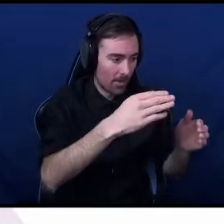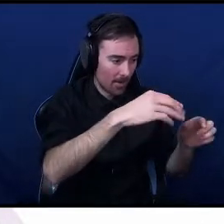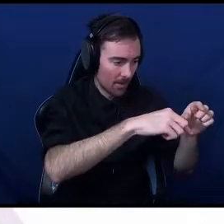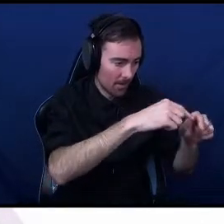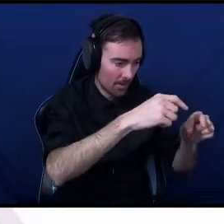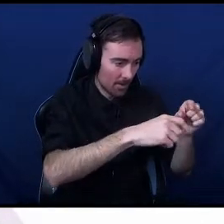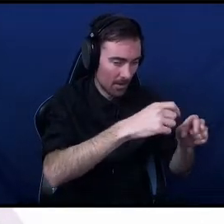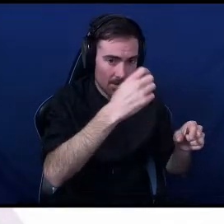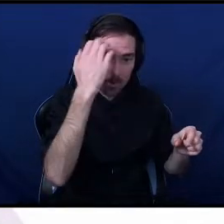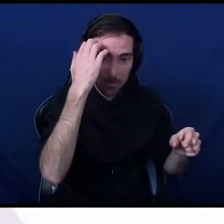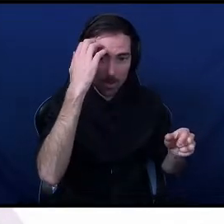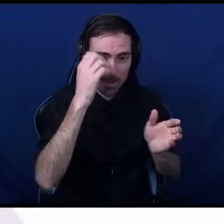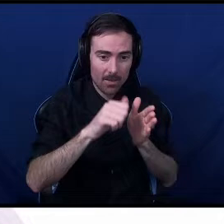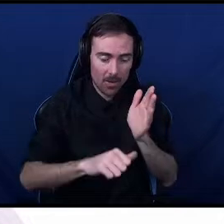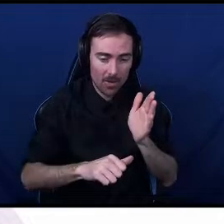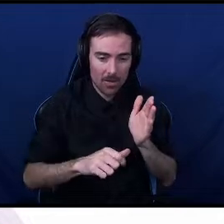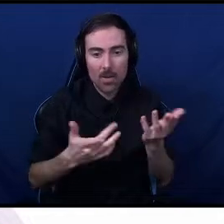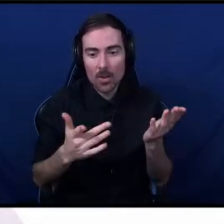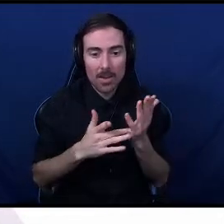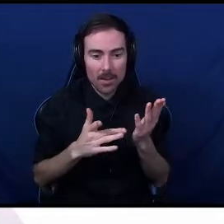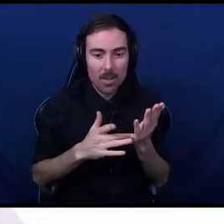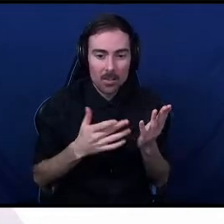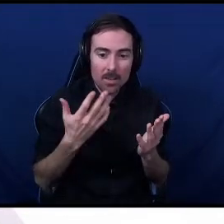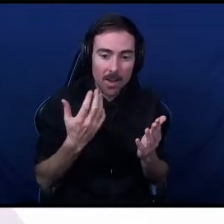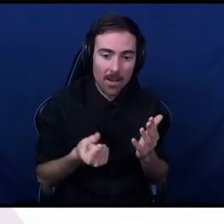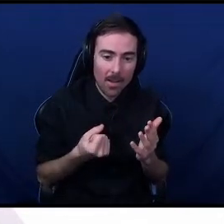remotely before pandemic, the pandemic came along. And it